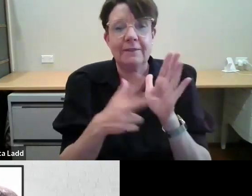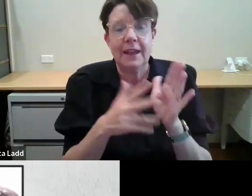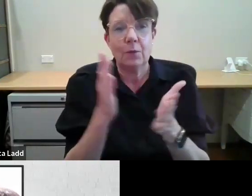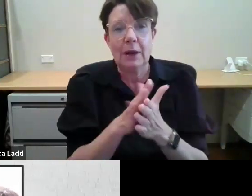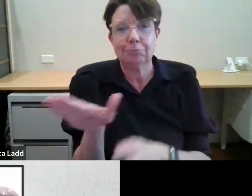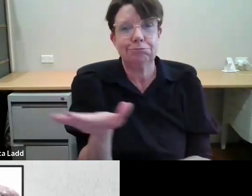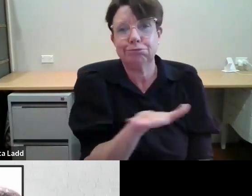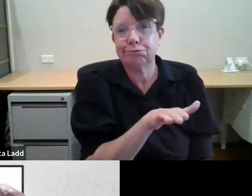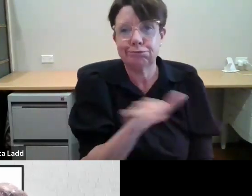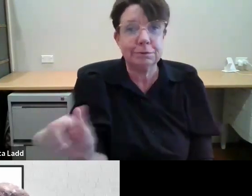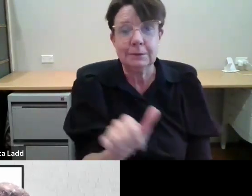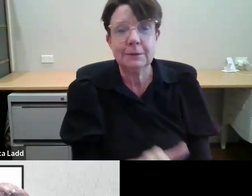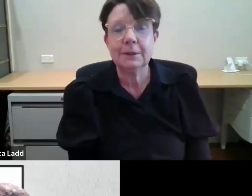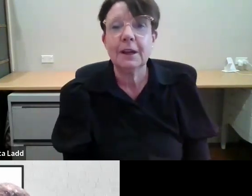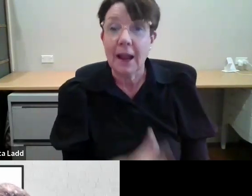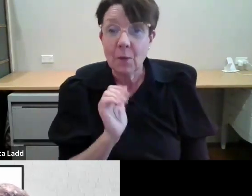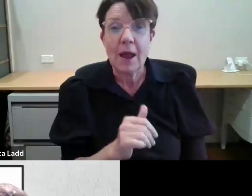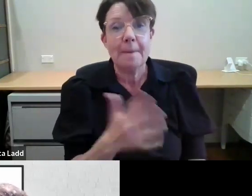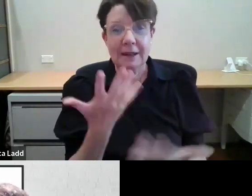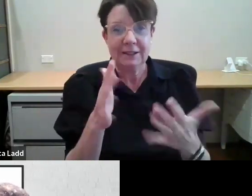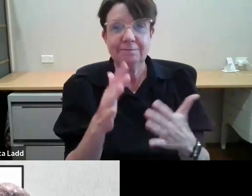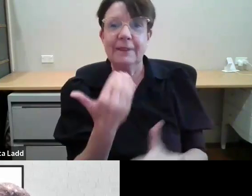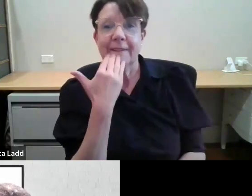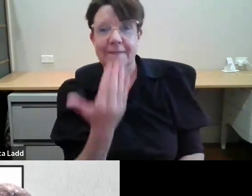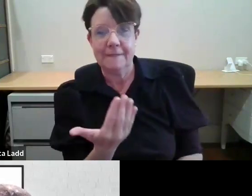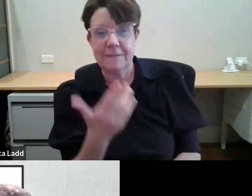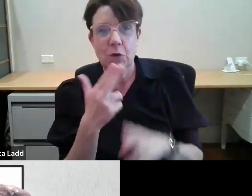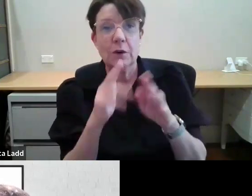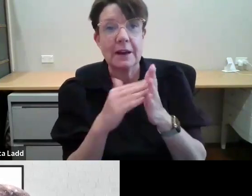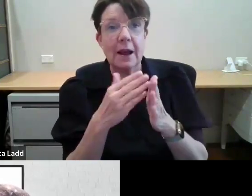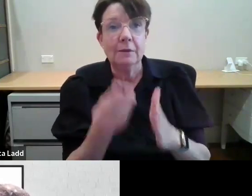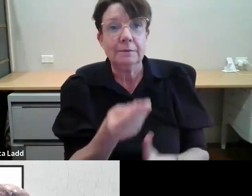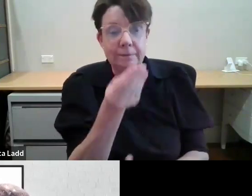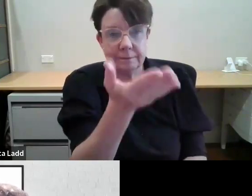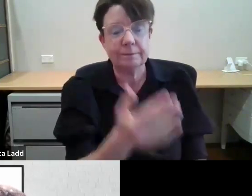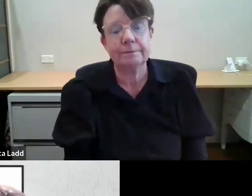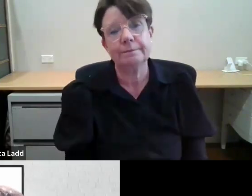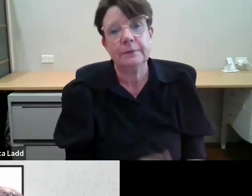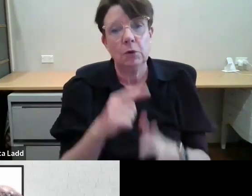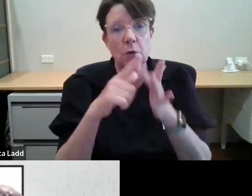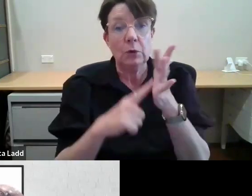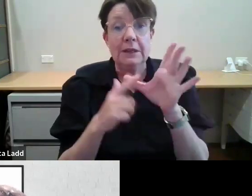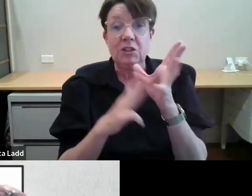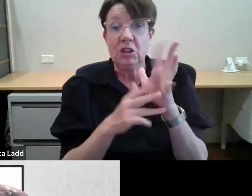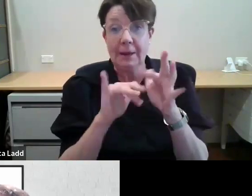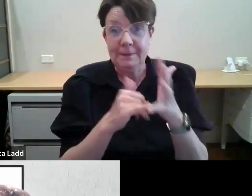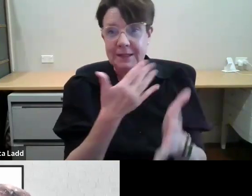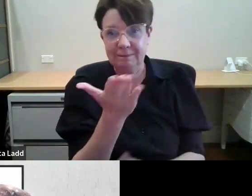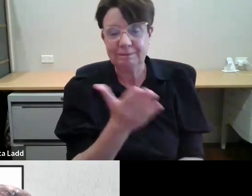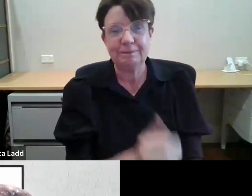For also setting the scene. Over to you, and welcome. >> Thank you so much, Lena.